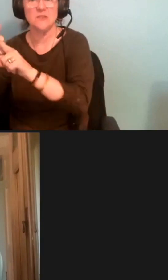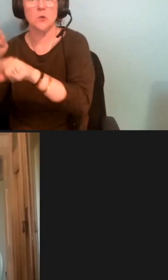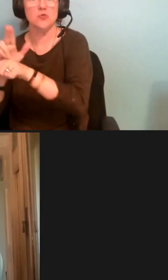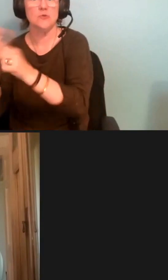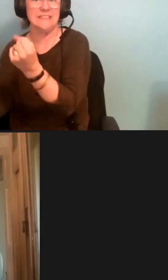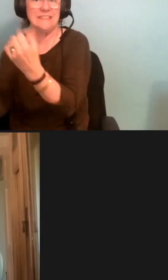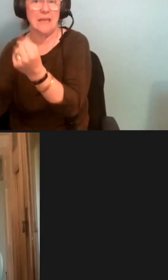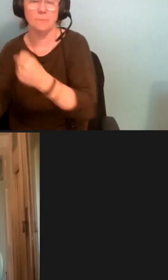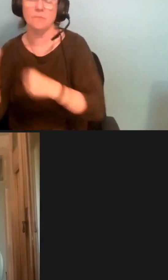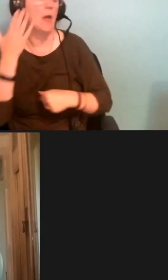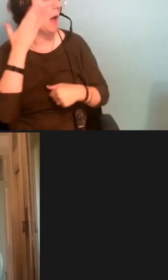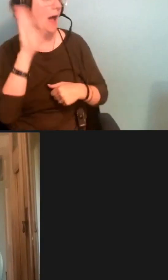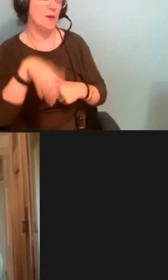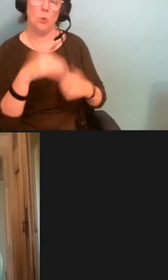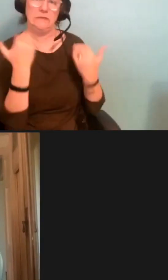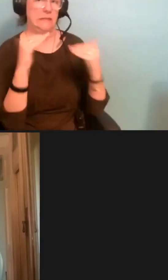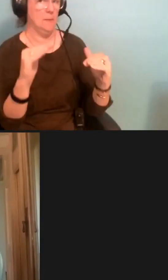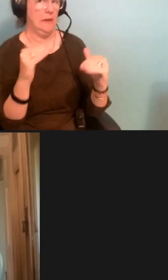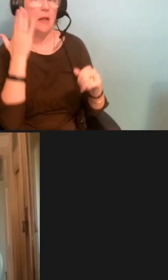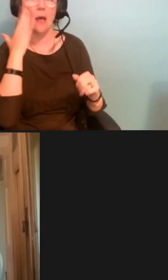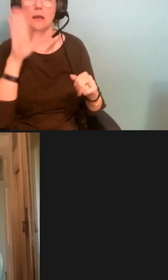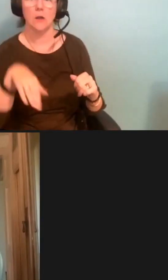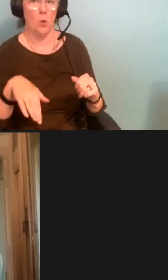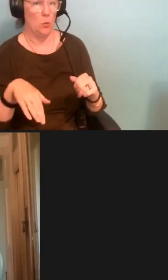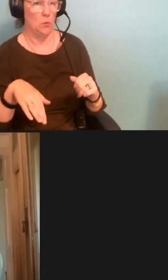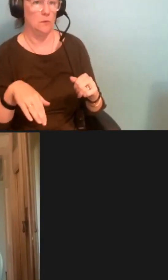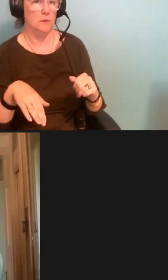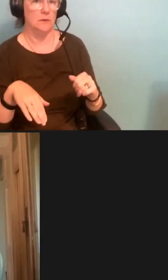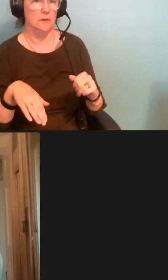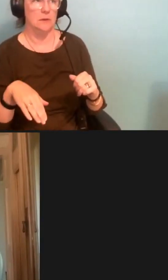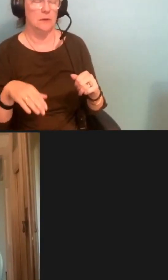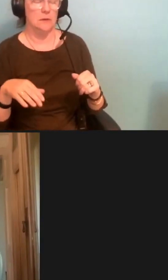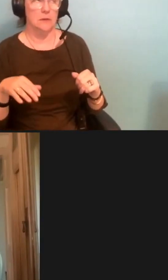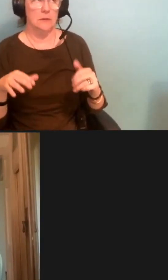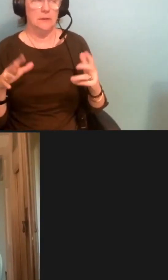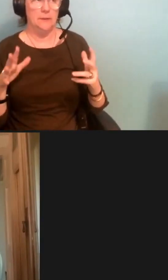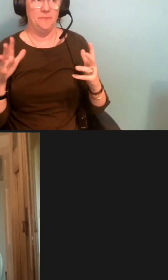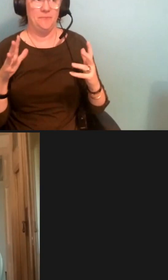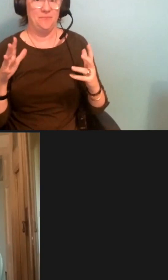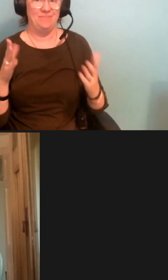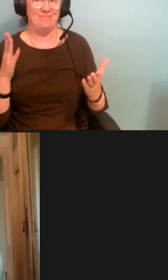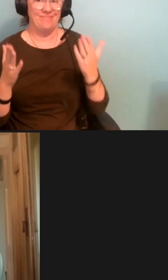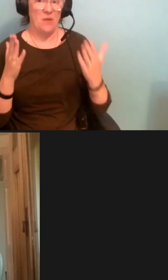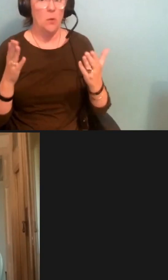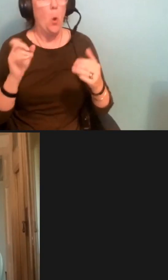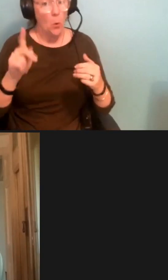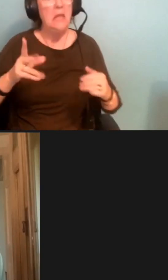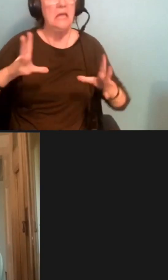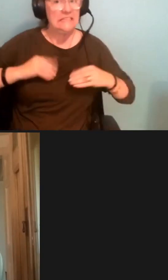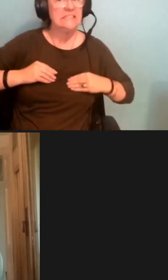there's no question about that but it's it's either accept the limitations or do